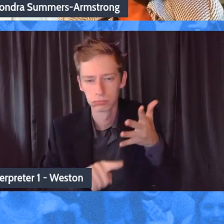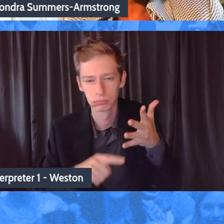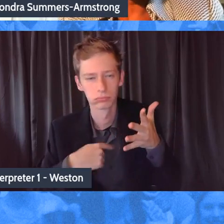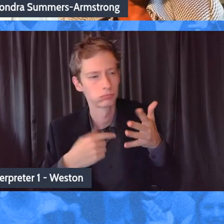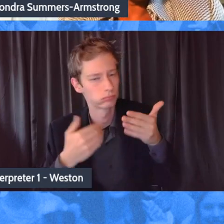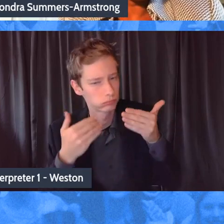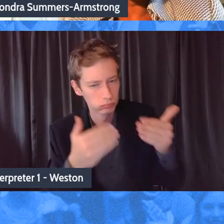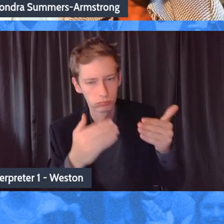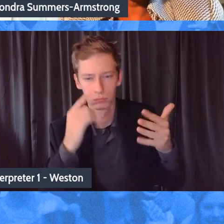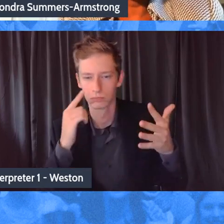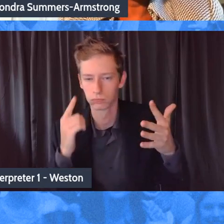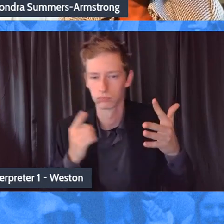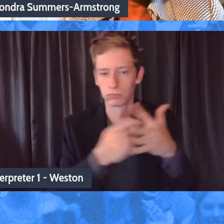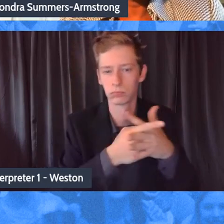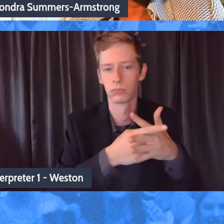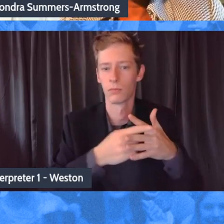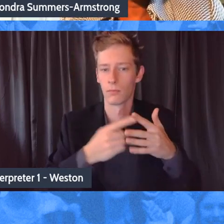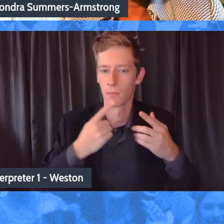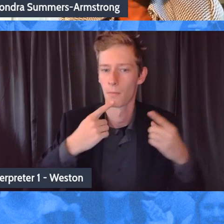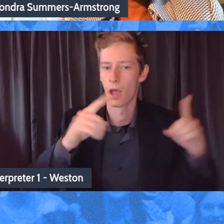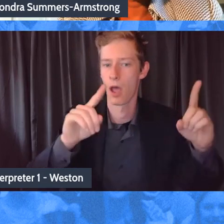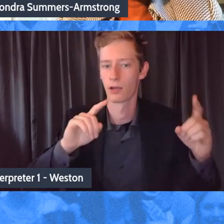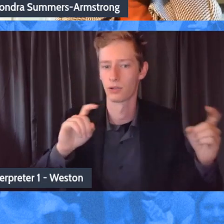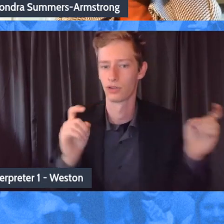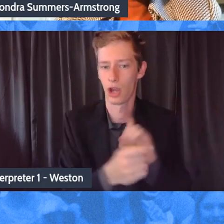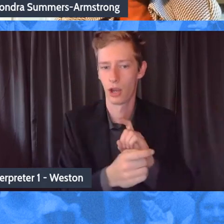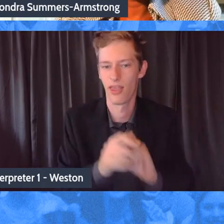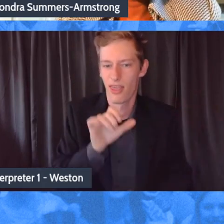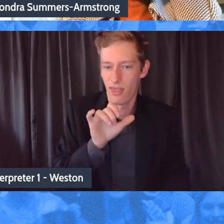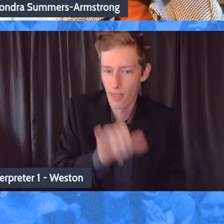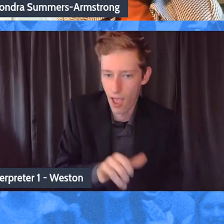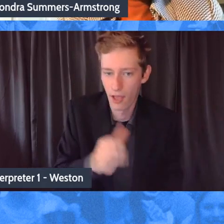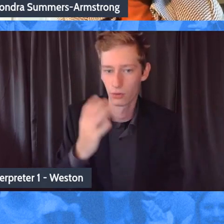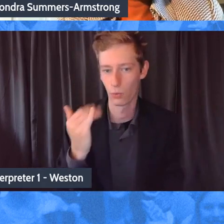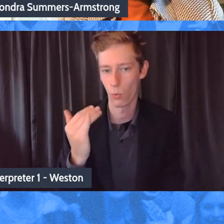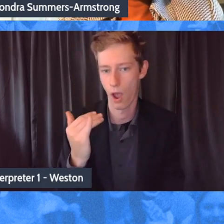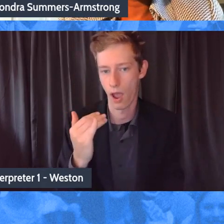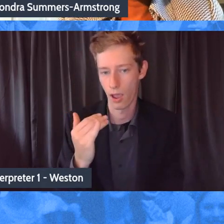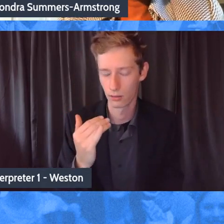And so that's what I'm working on. That's why it's so important that we're there.